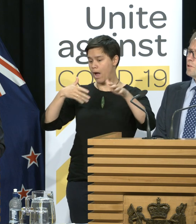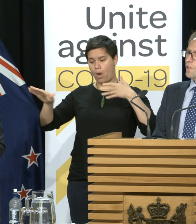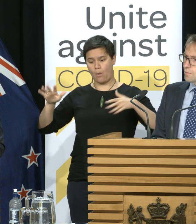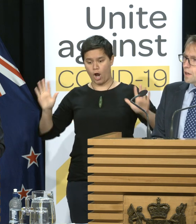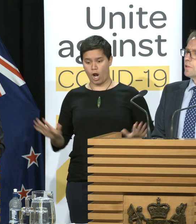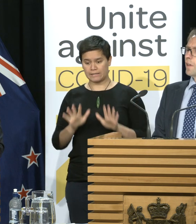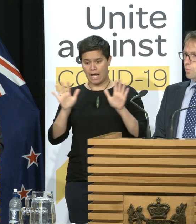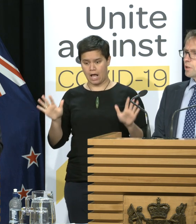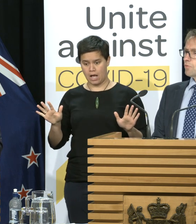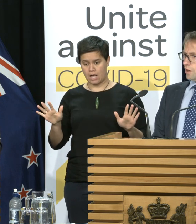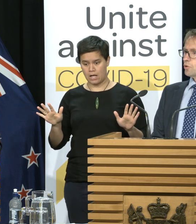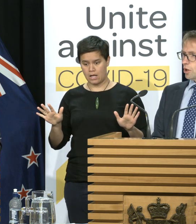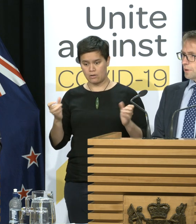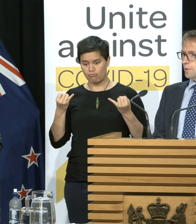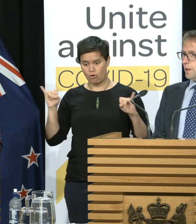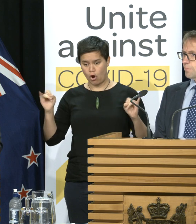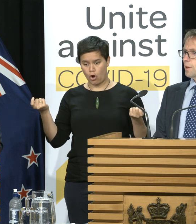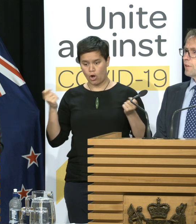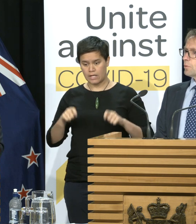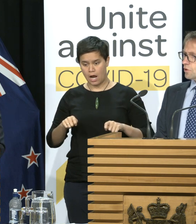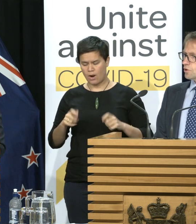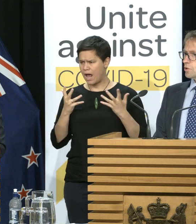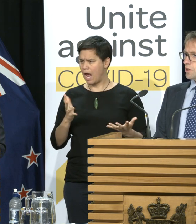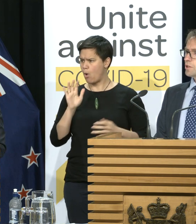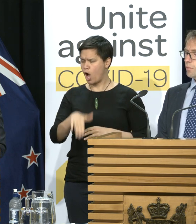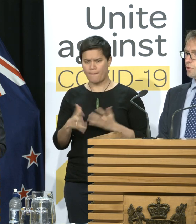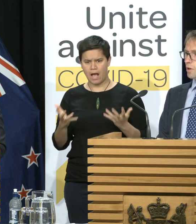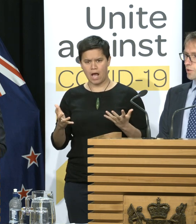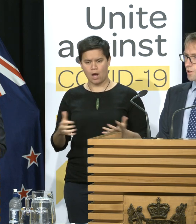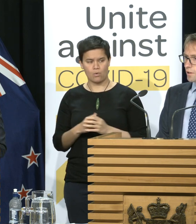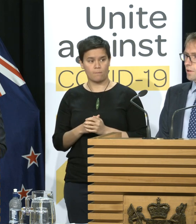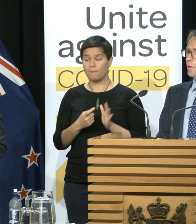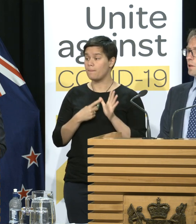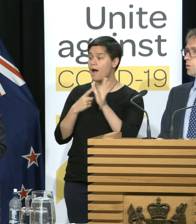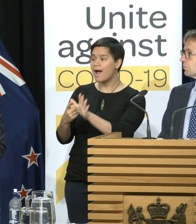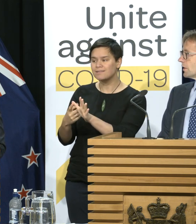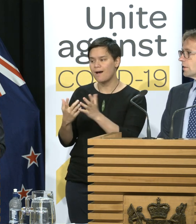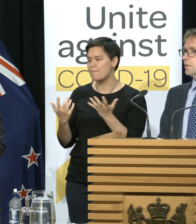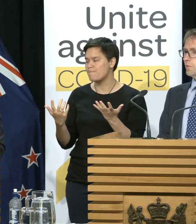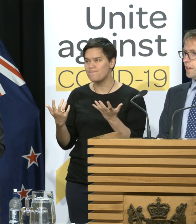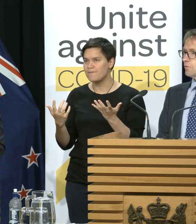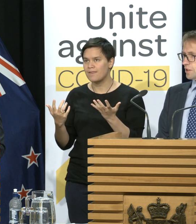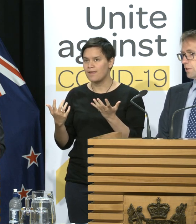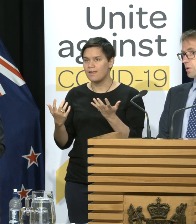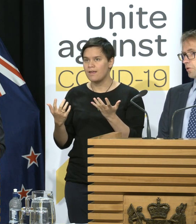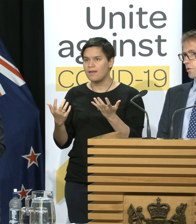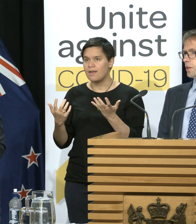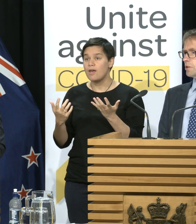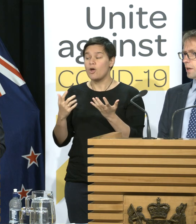The same way that they would have traveled home anyway. If that was the situation that was arising, we would be giving that very careful consideration.